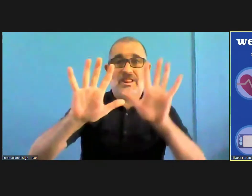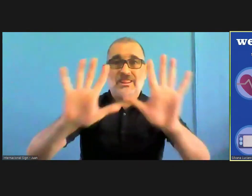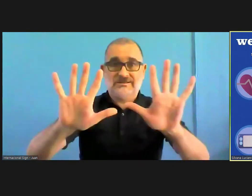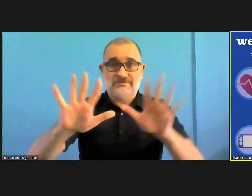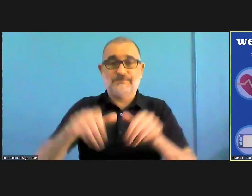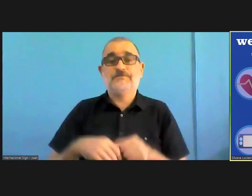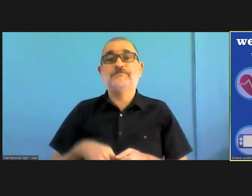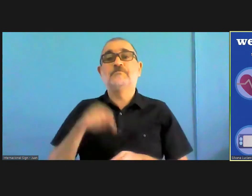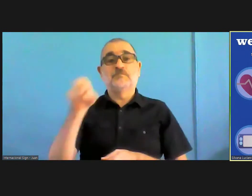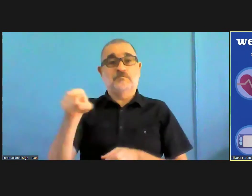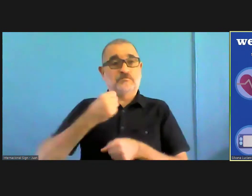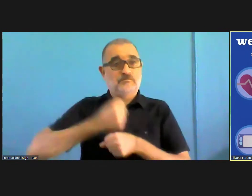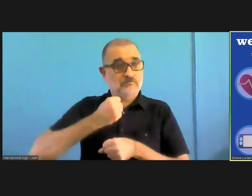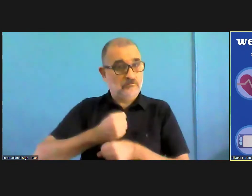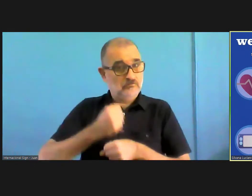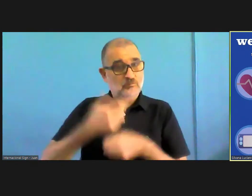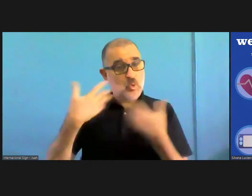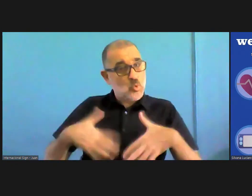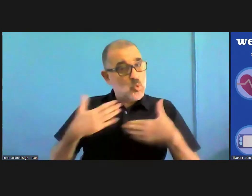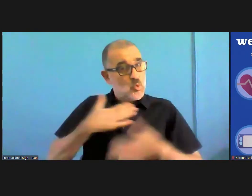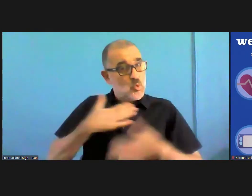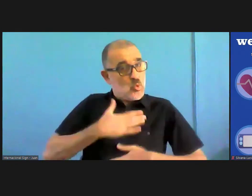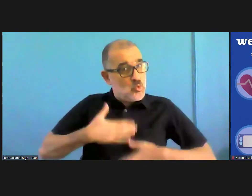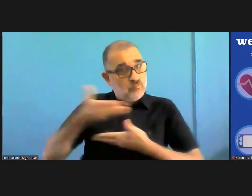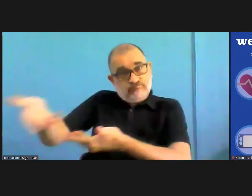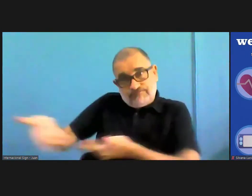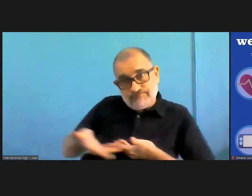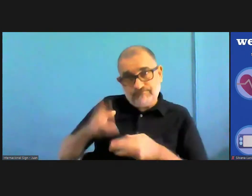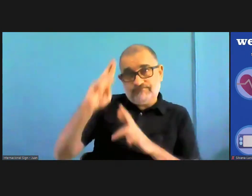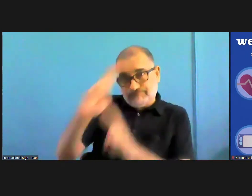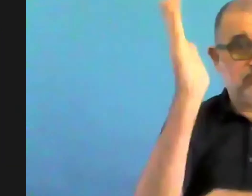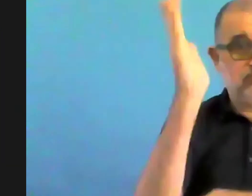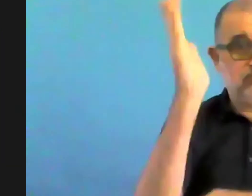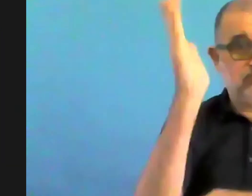Thank you very much.